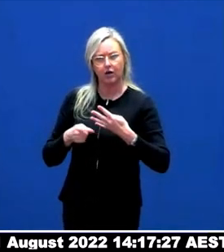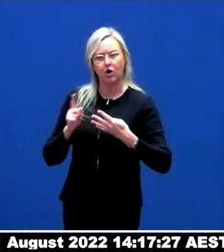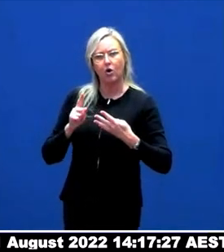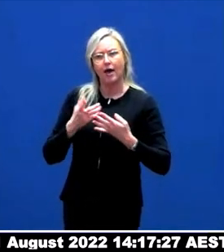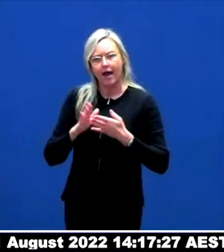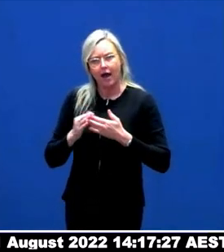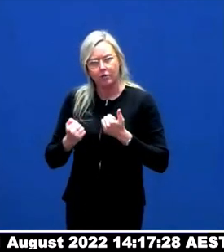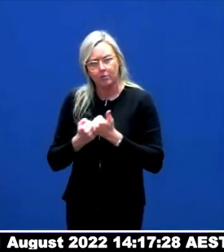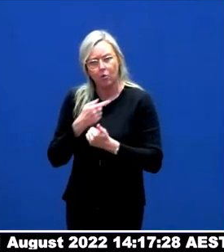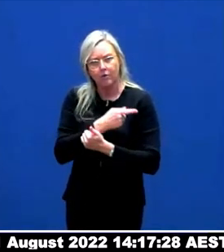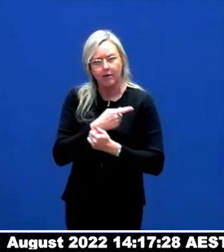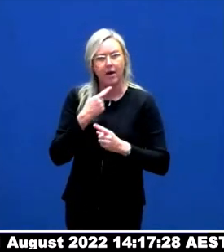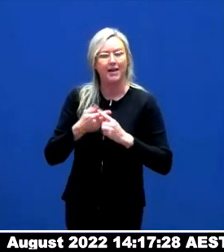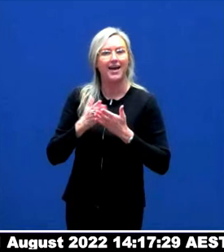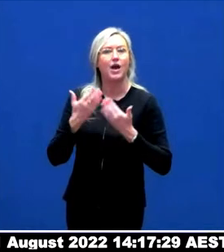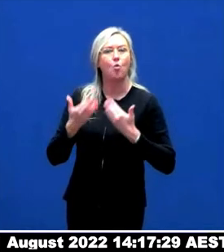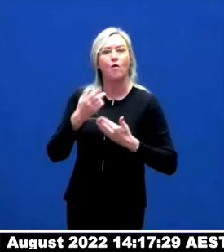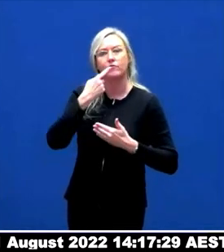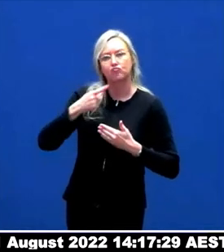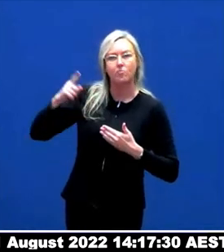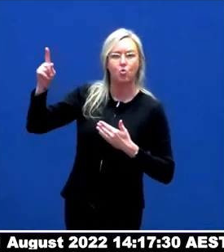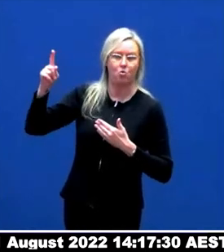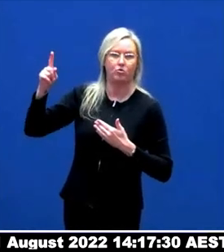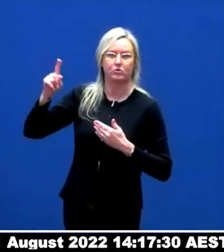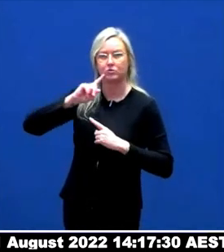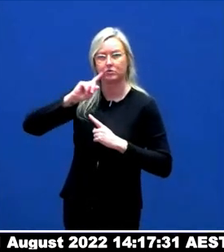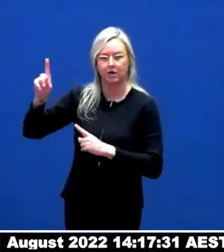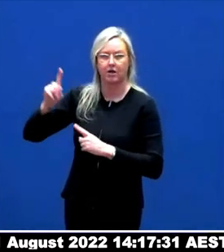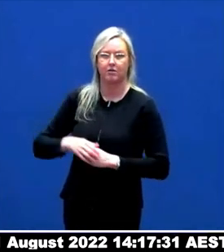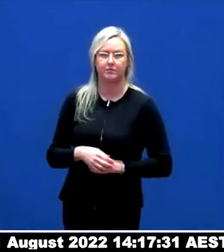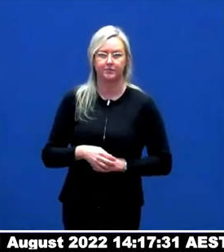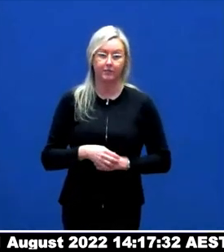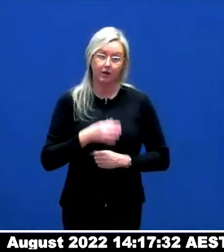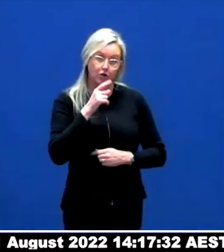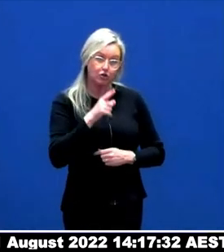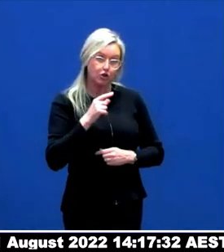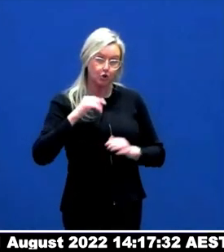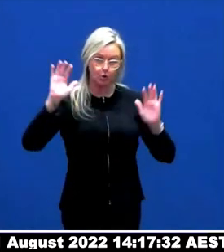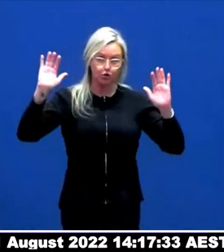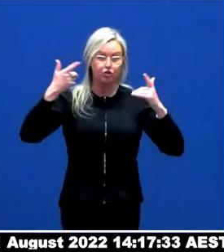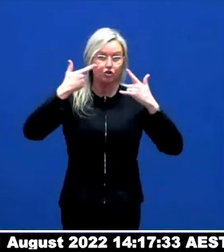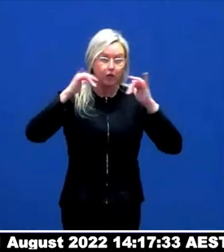their progress. MS DOWSETT: And do you check progress against that expectation? Yes, we do. MS DOWSETT: And how do you do that?